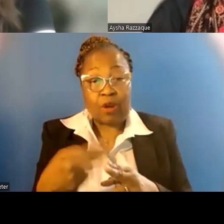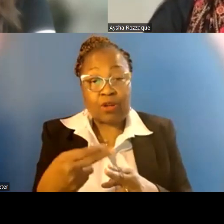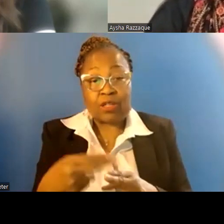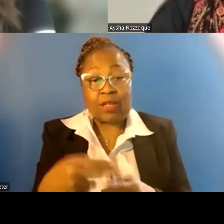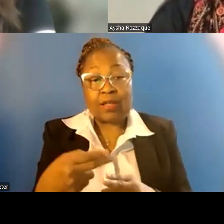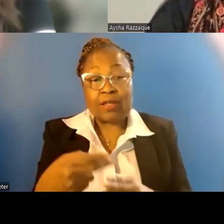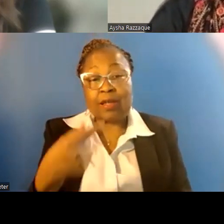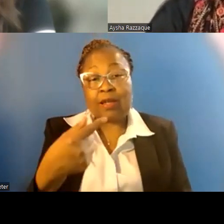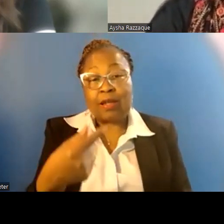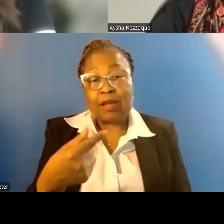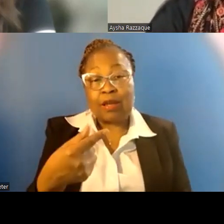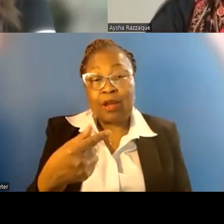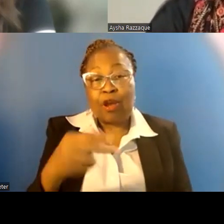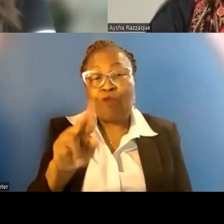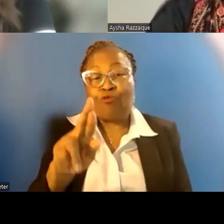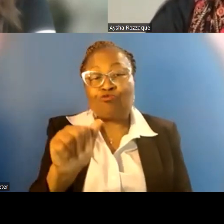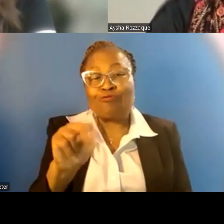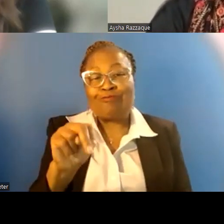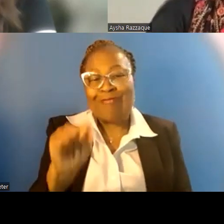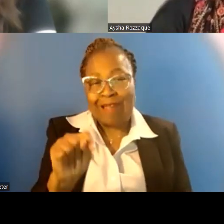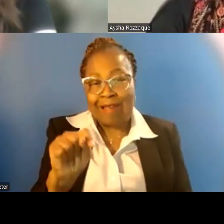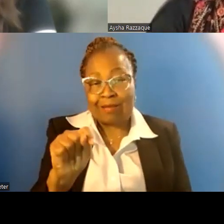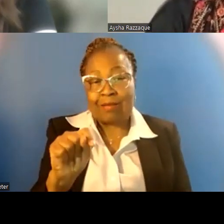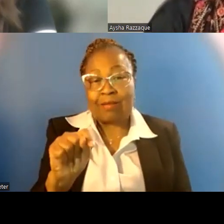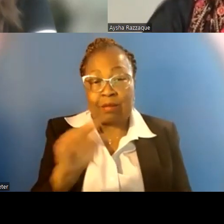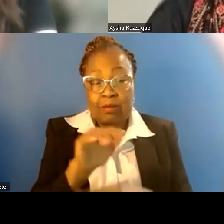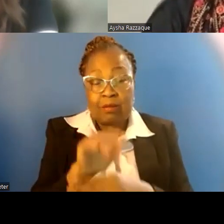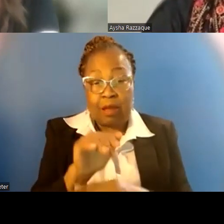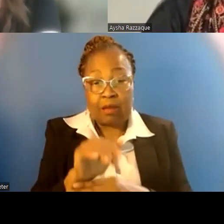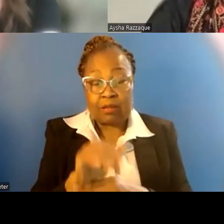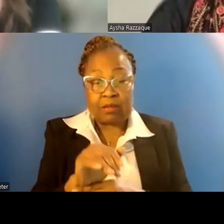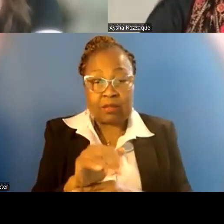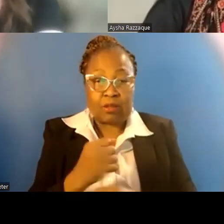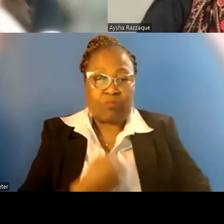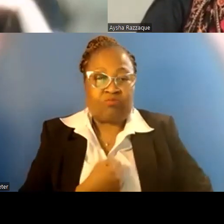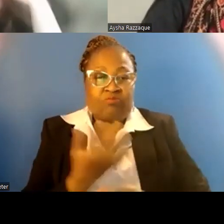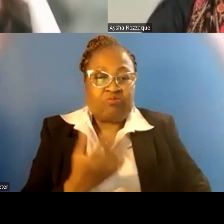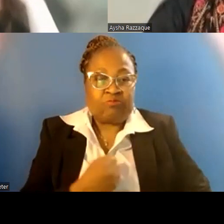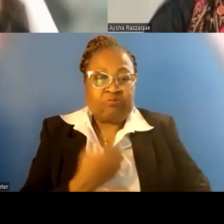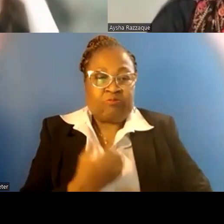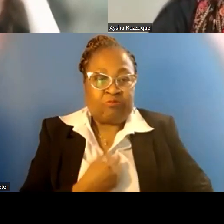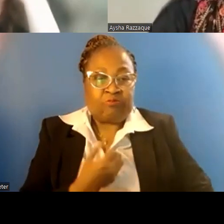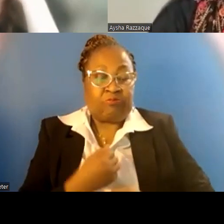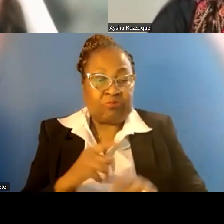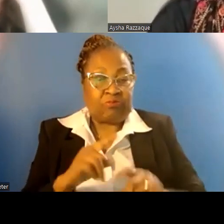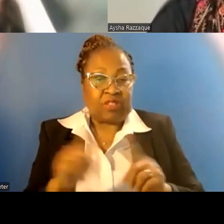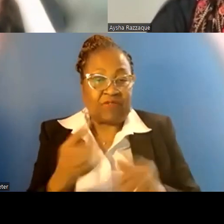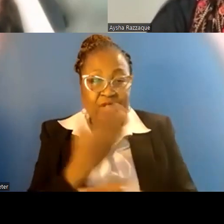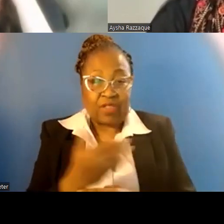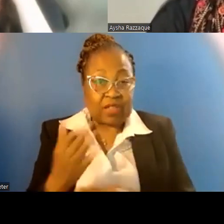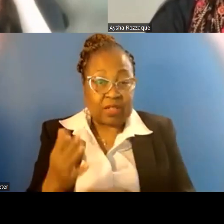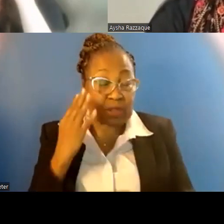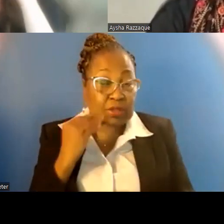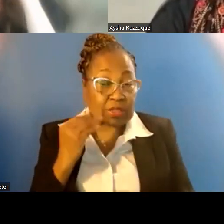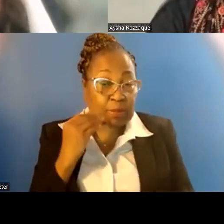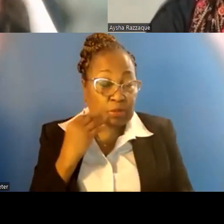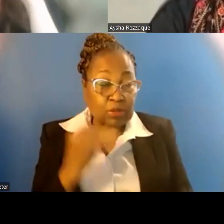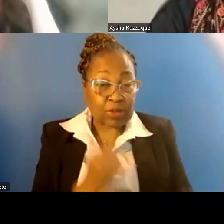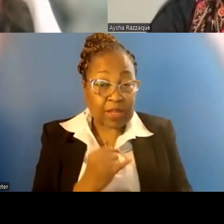So they would have different rant nights and they would talk about different things that they're experiencing on campus and that's another way of building community,